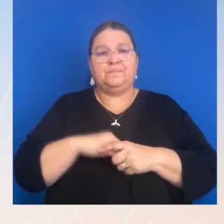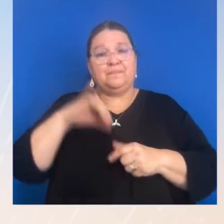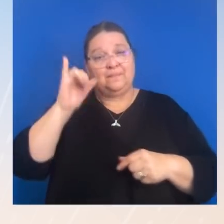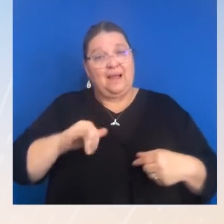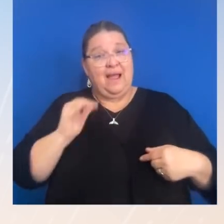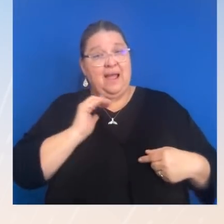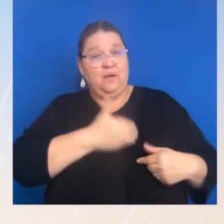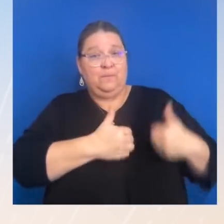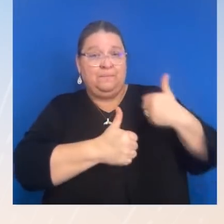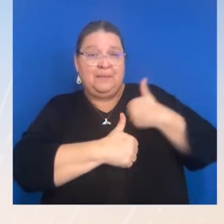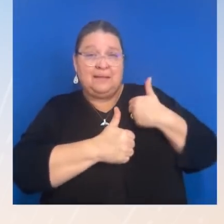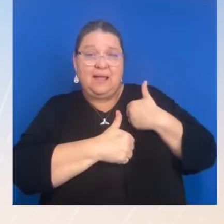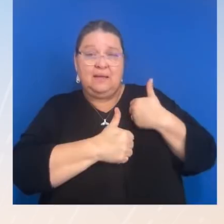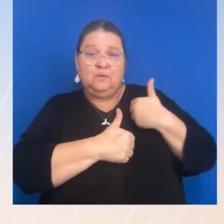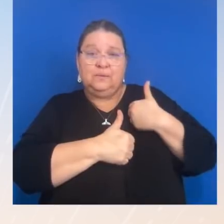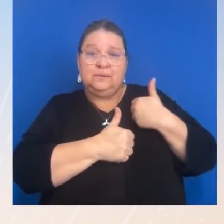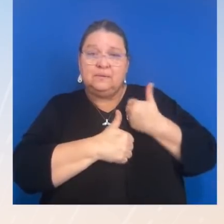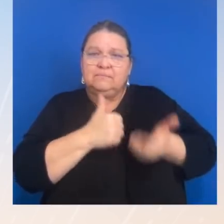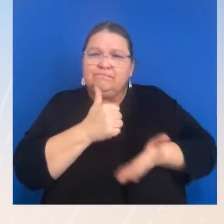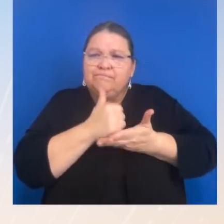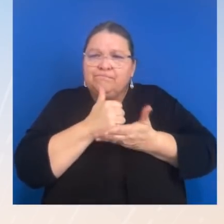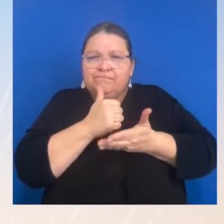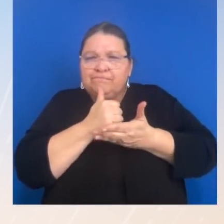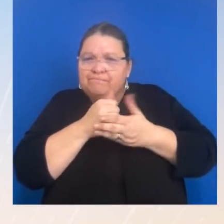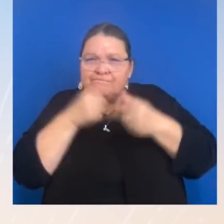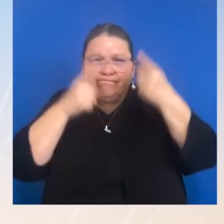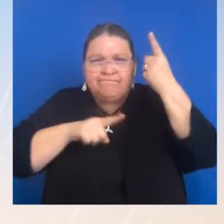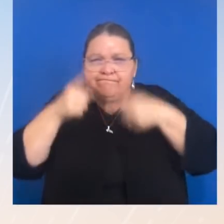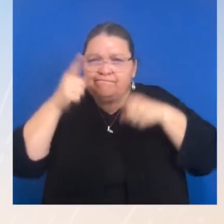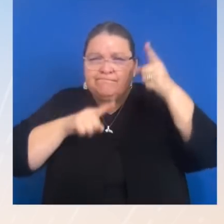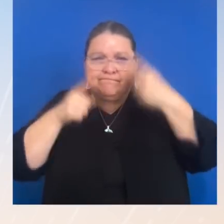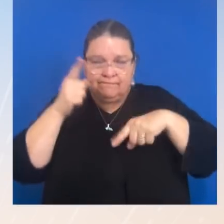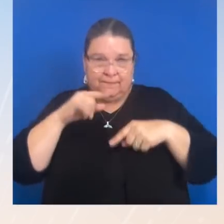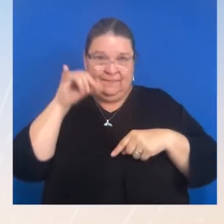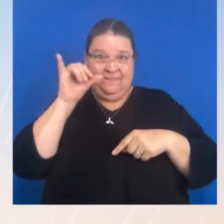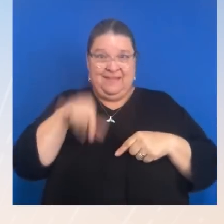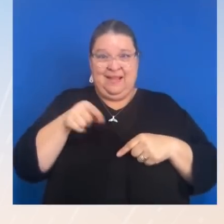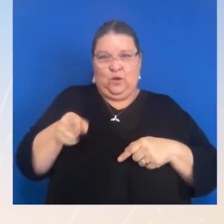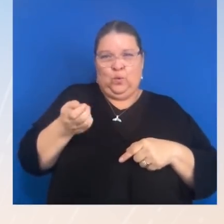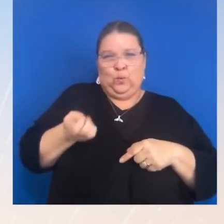We also, thanks to the omnibus in the parts of many -- the many parts of that that we do like